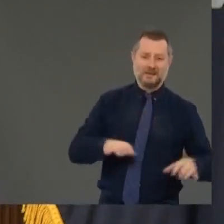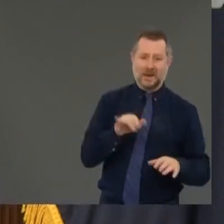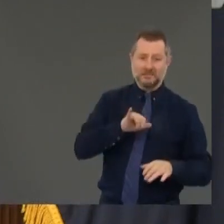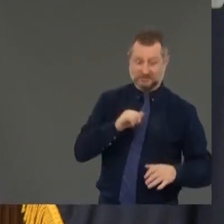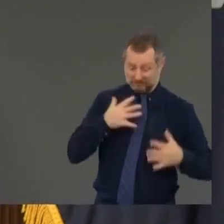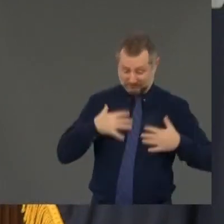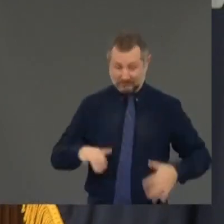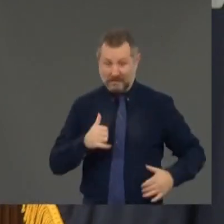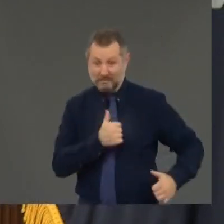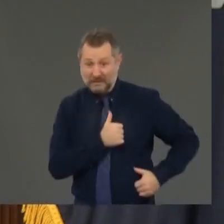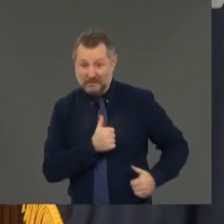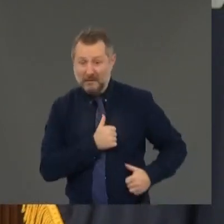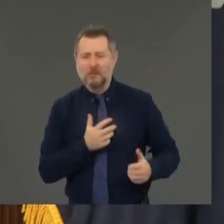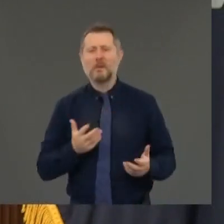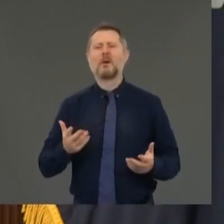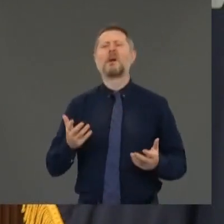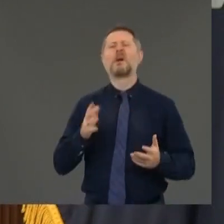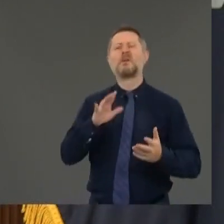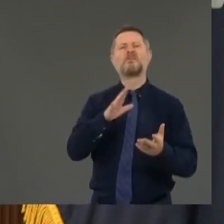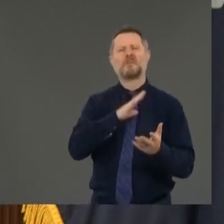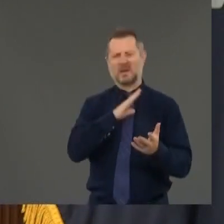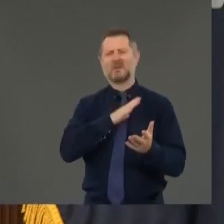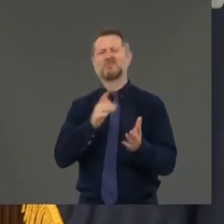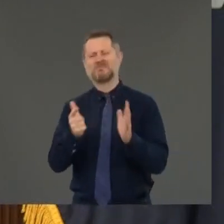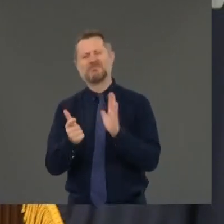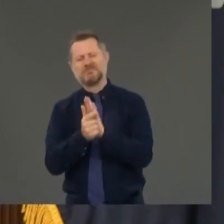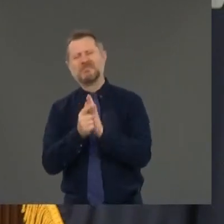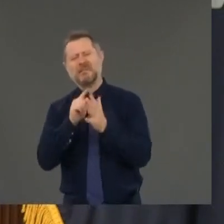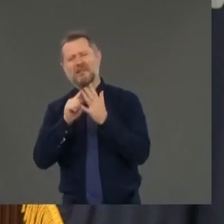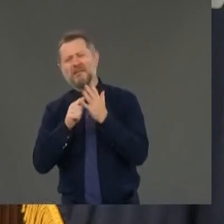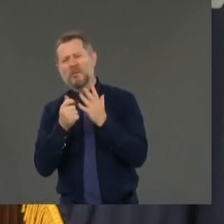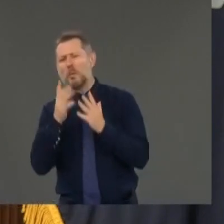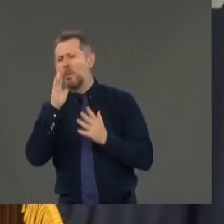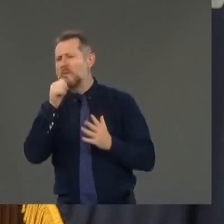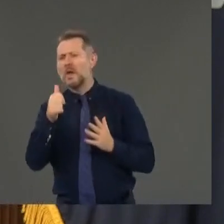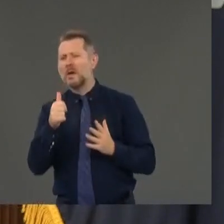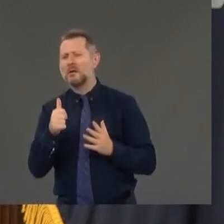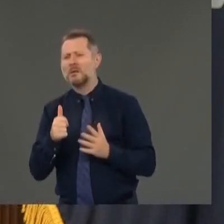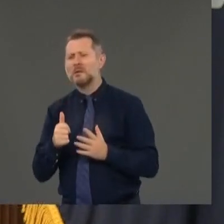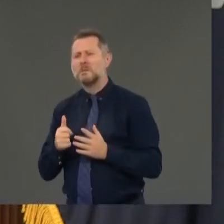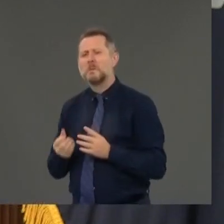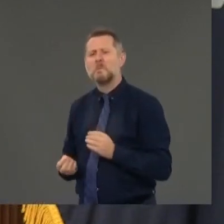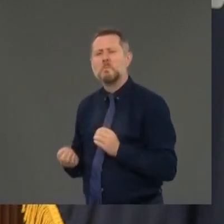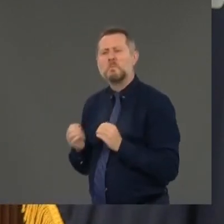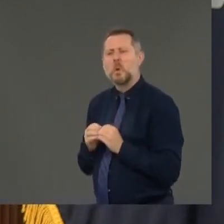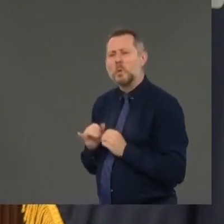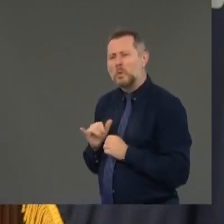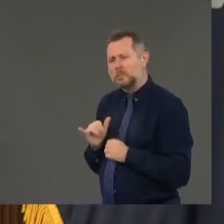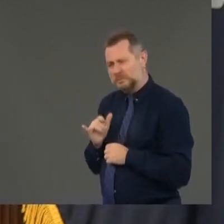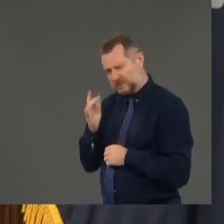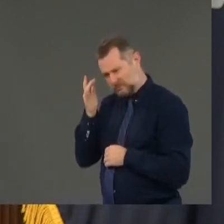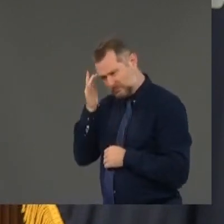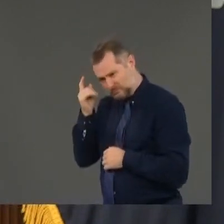REDUCE STAFF 20%.